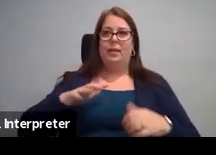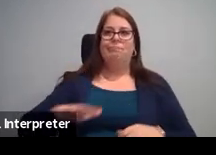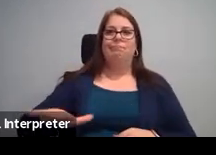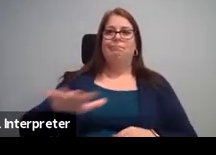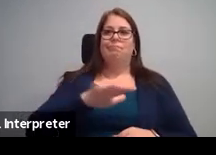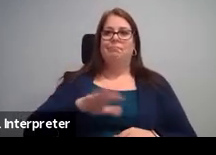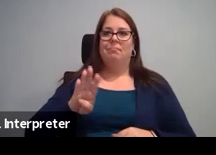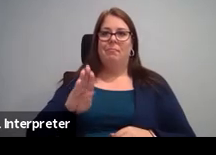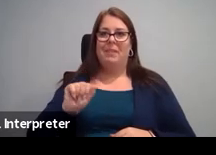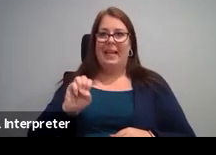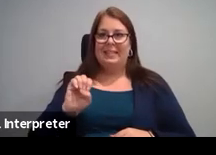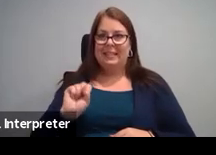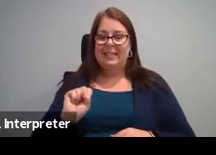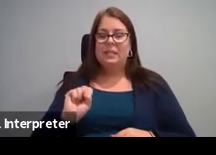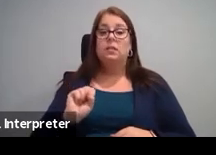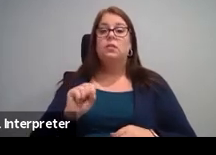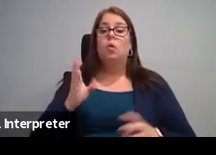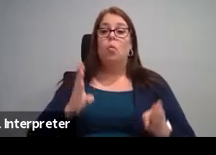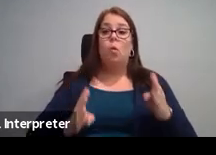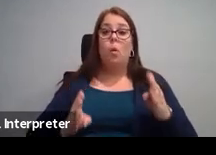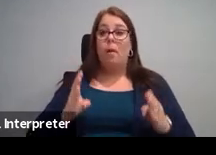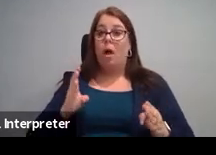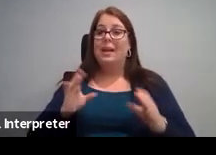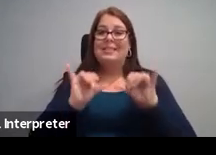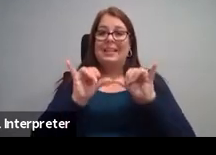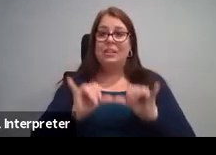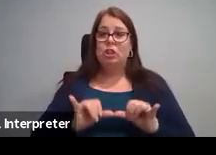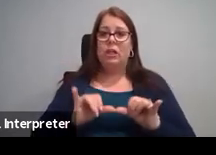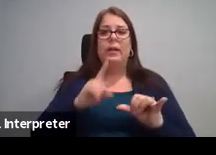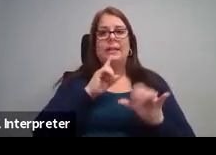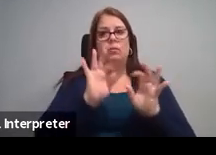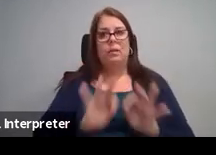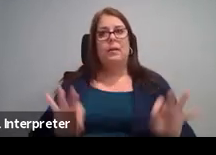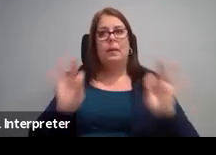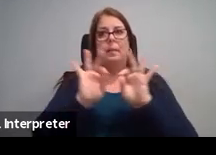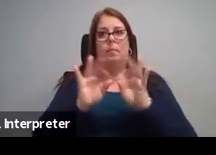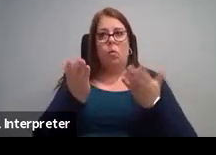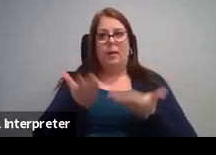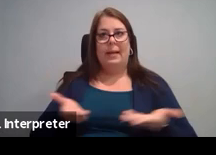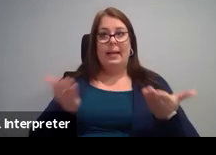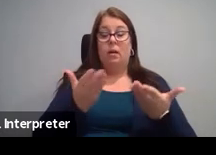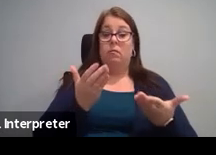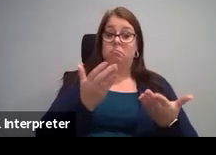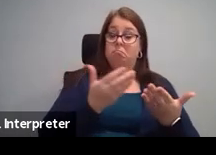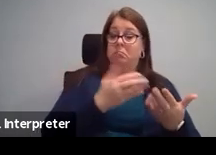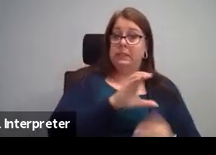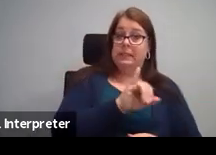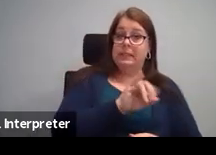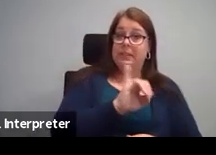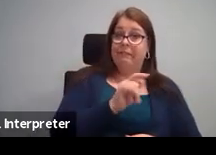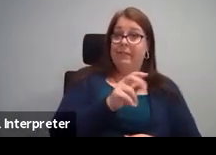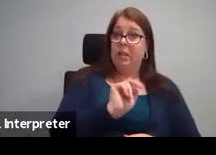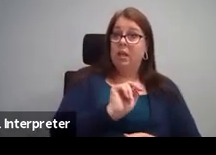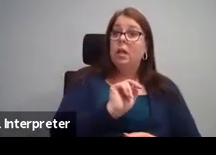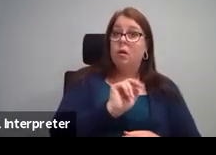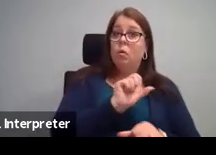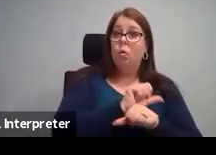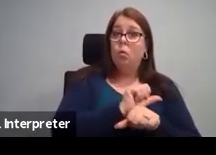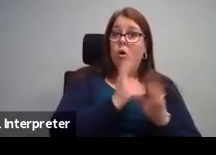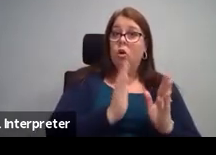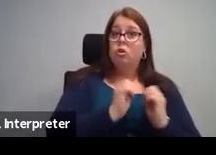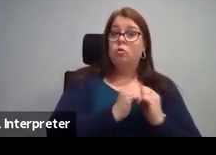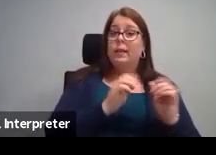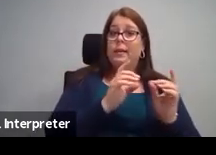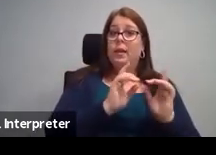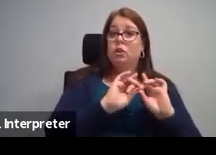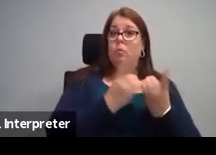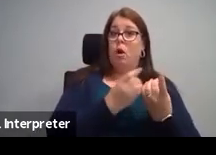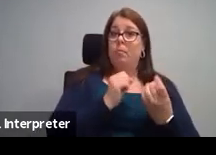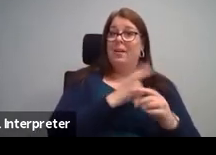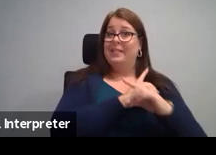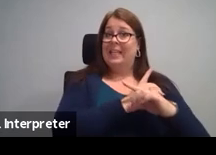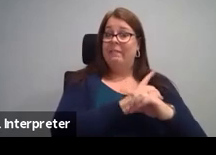Laurie Arnold: From a career perspective here for civilian workers with the department defense, along with all the department defense contractors in a region. So from a career education perspective, there's a huge need